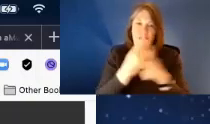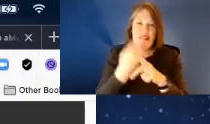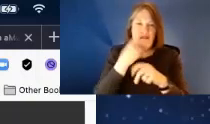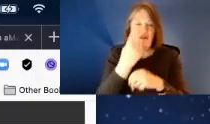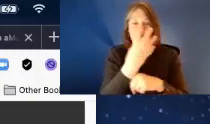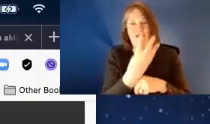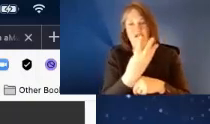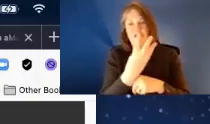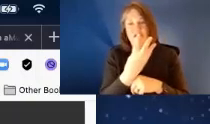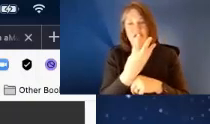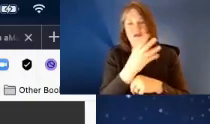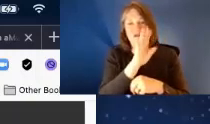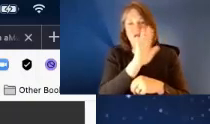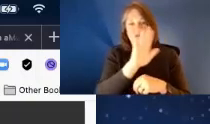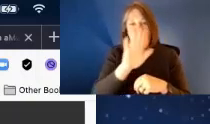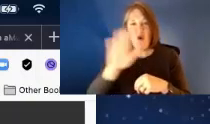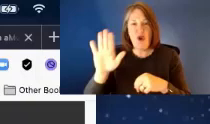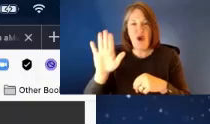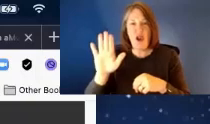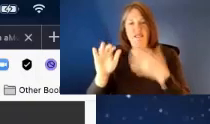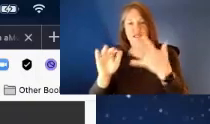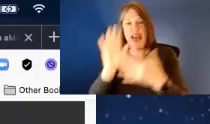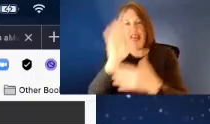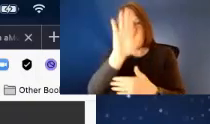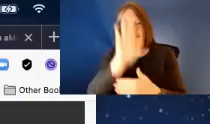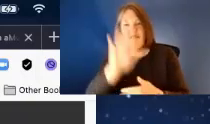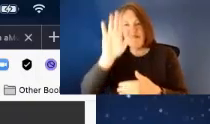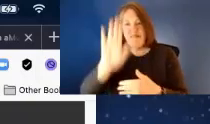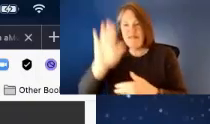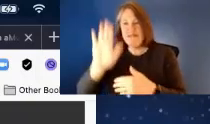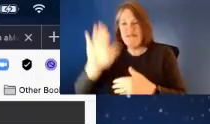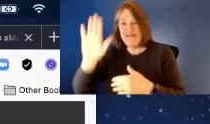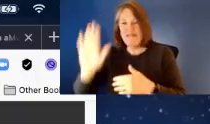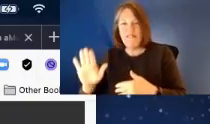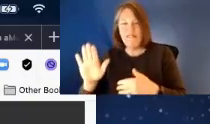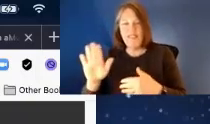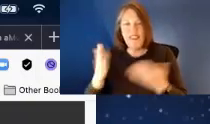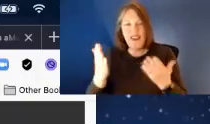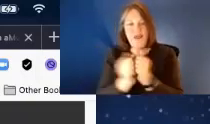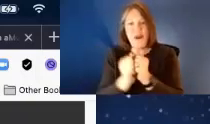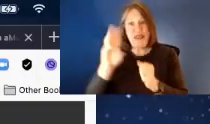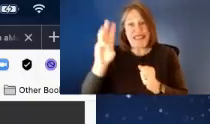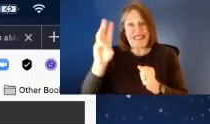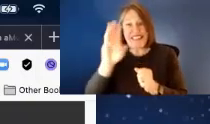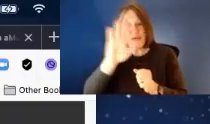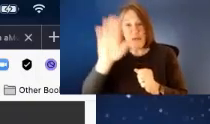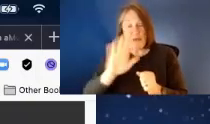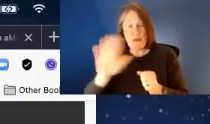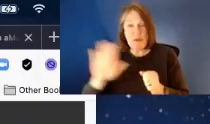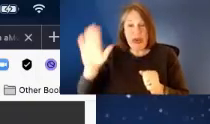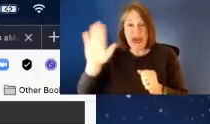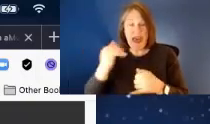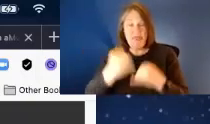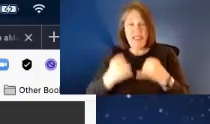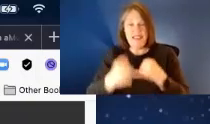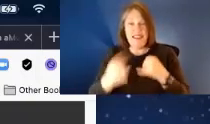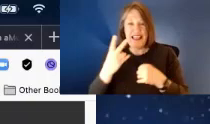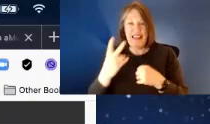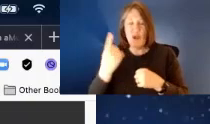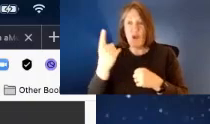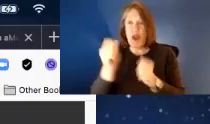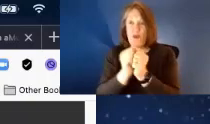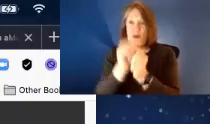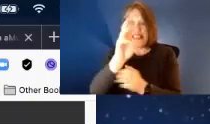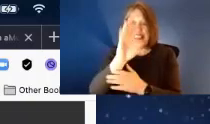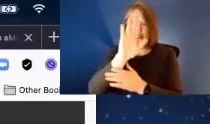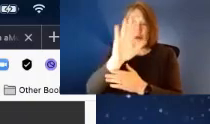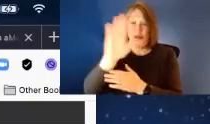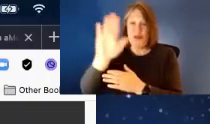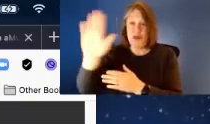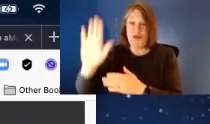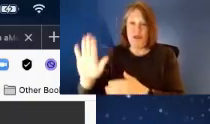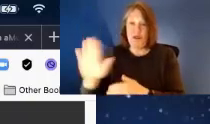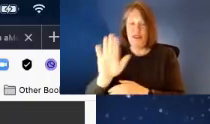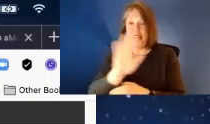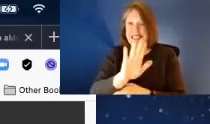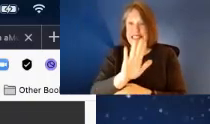06:51:27 Five content boxes, here's one with six, here is one with six and seven both have